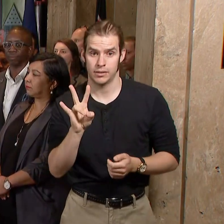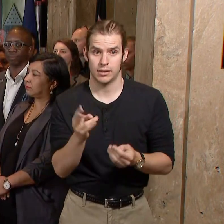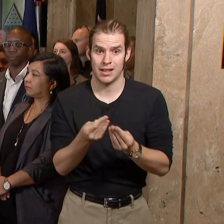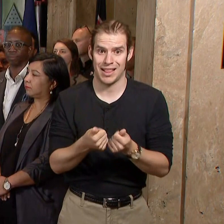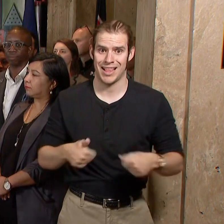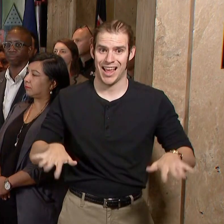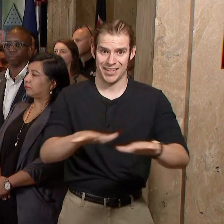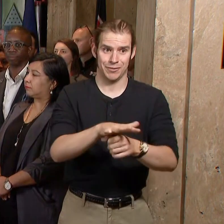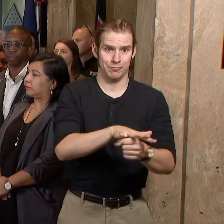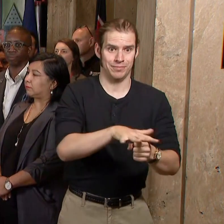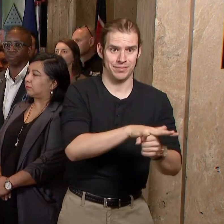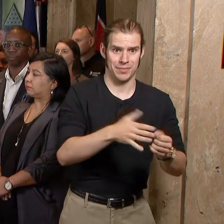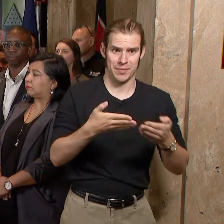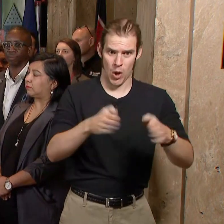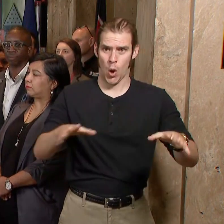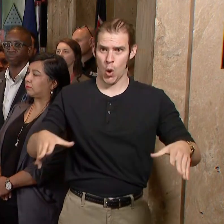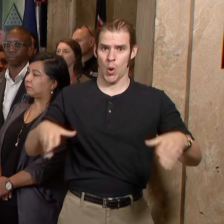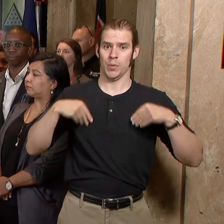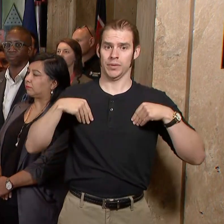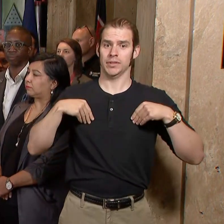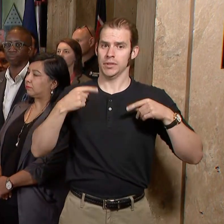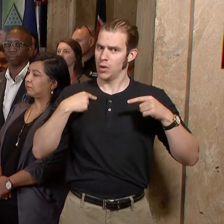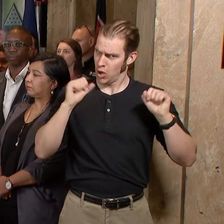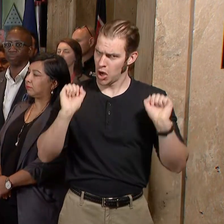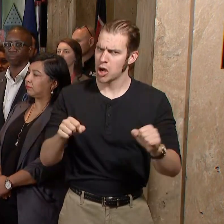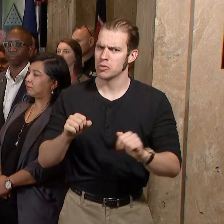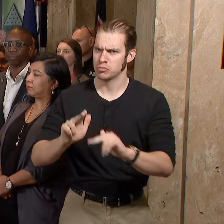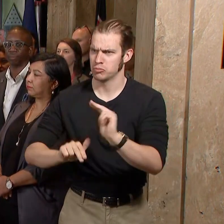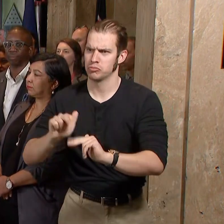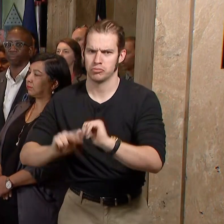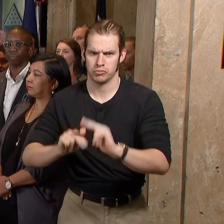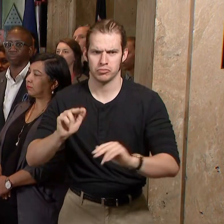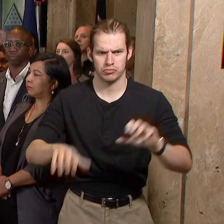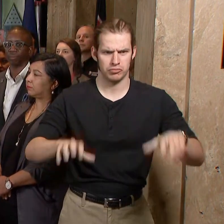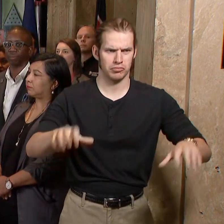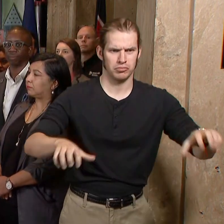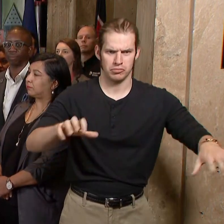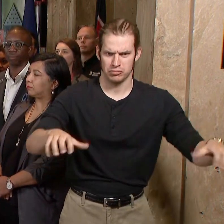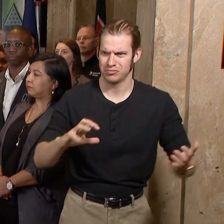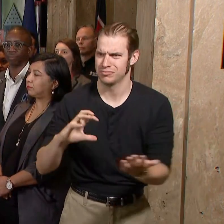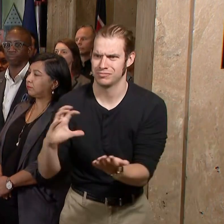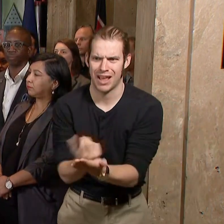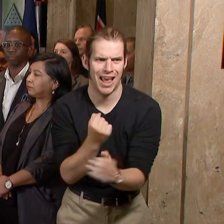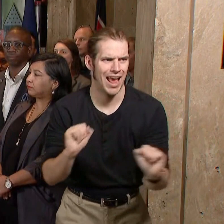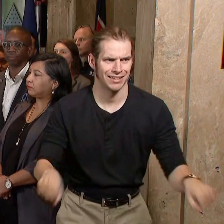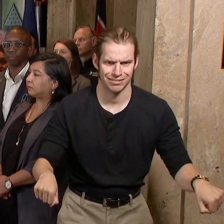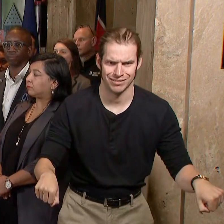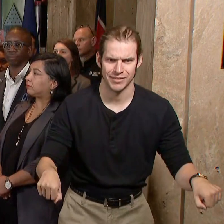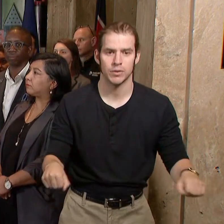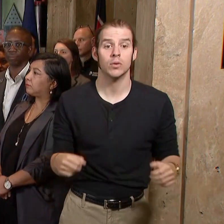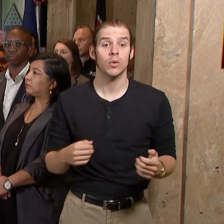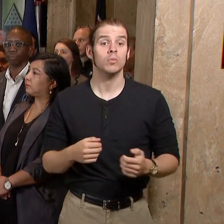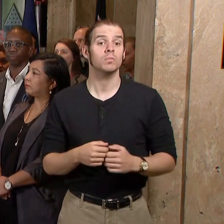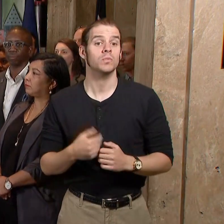Those will be conversations will be having in neighborhoods around the city to get their feedback and input. And we know that there are other privately owned sites that could